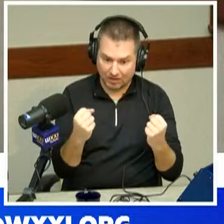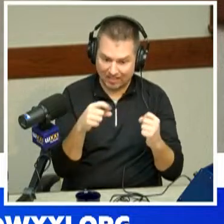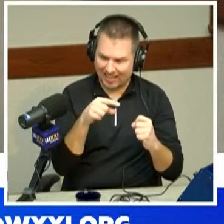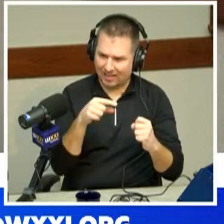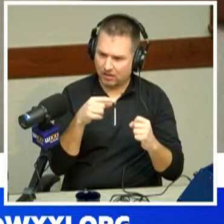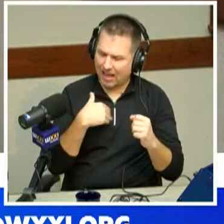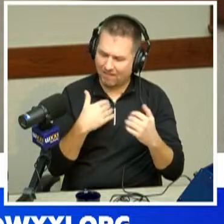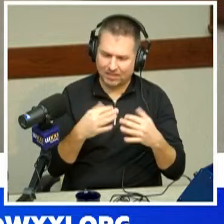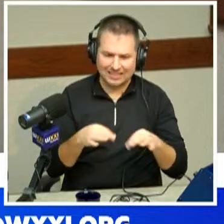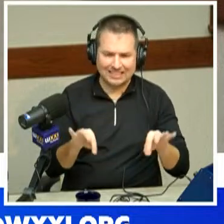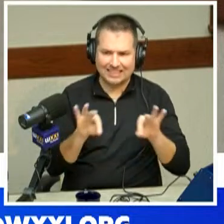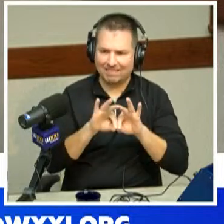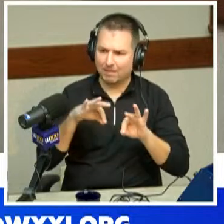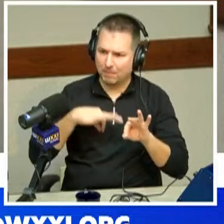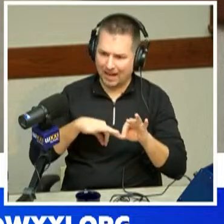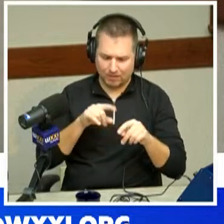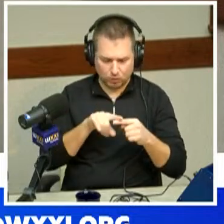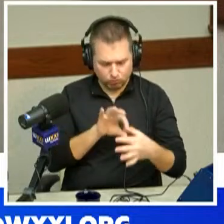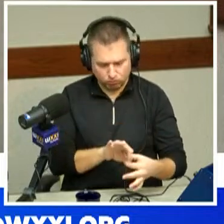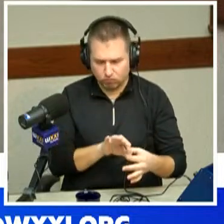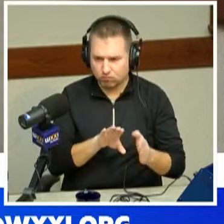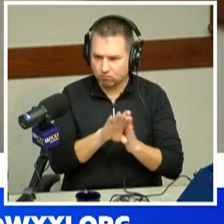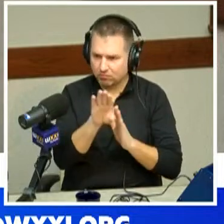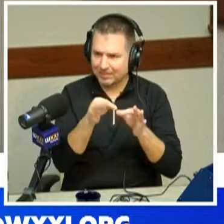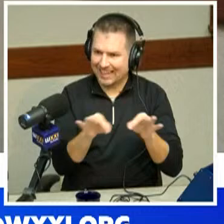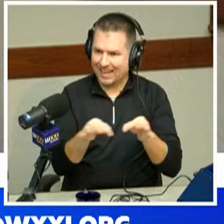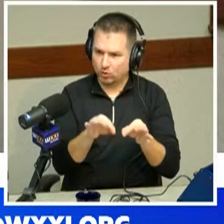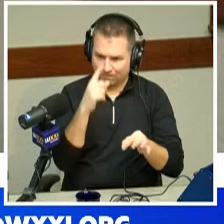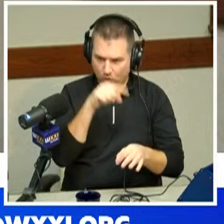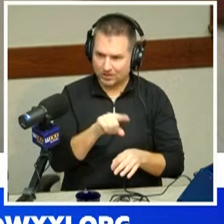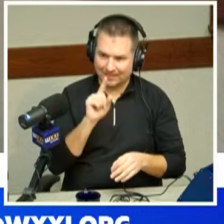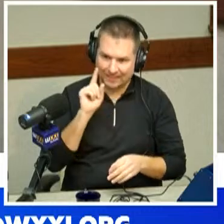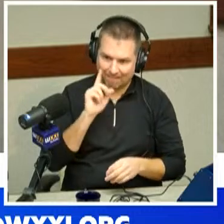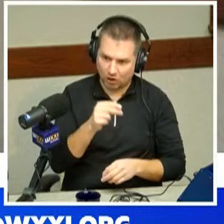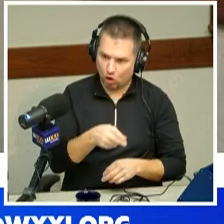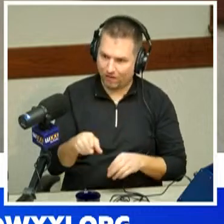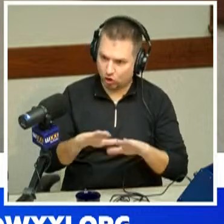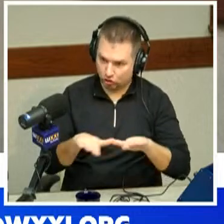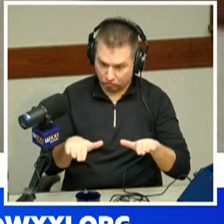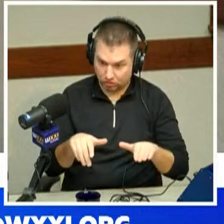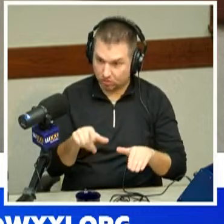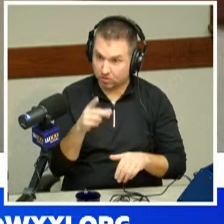on language development for deaf and heart of hearing children to address this Dr by and Dr